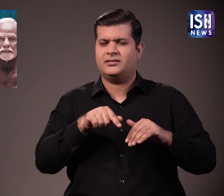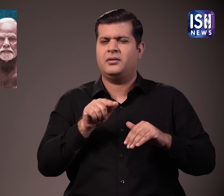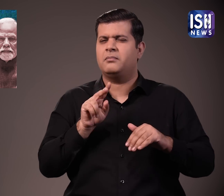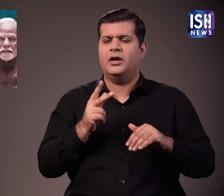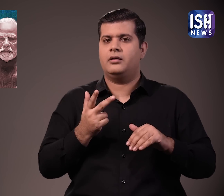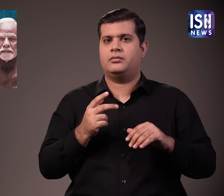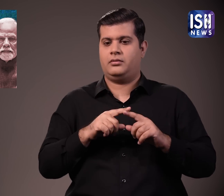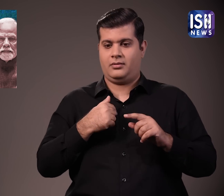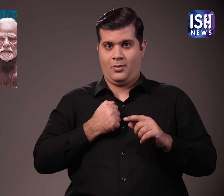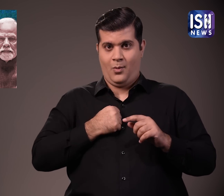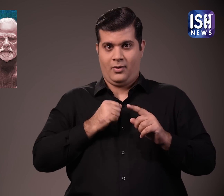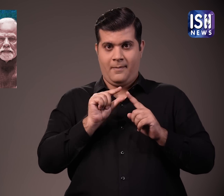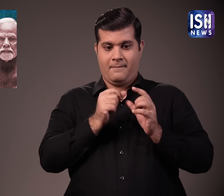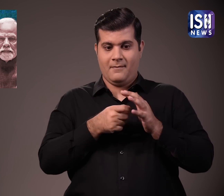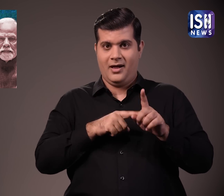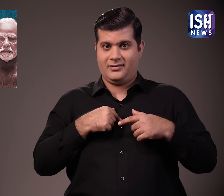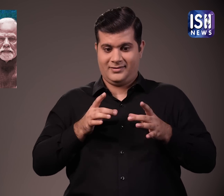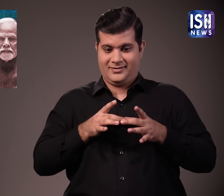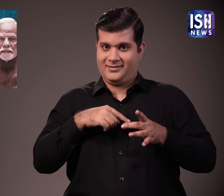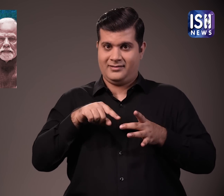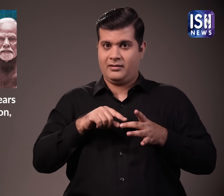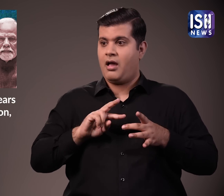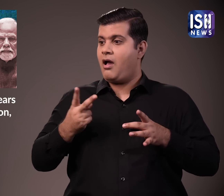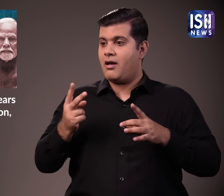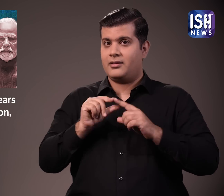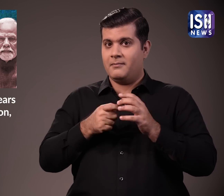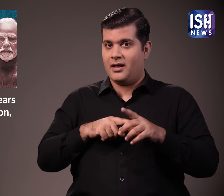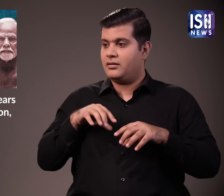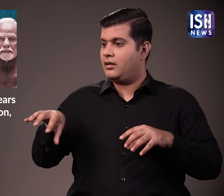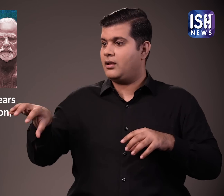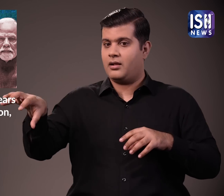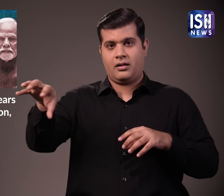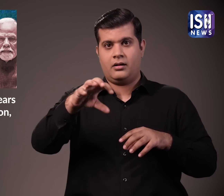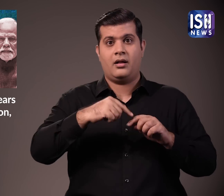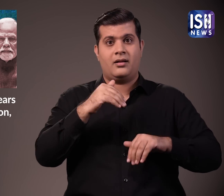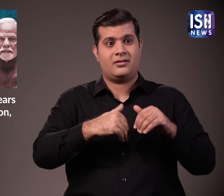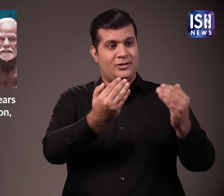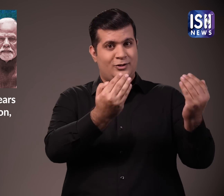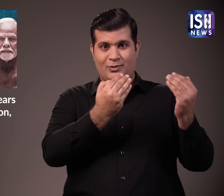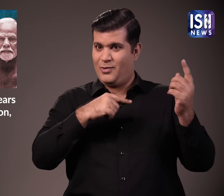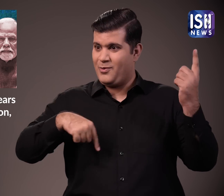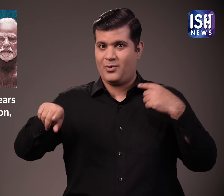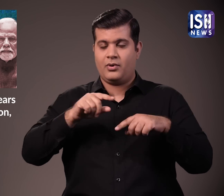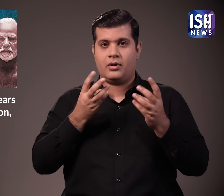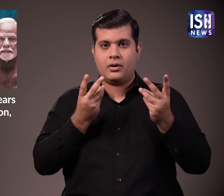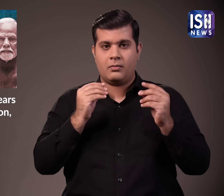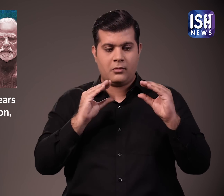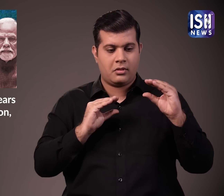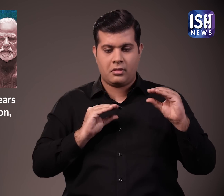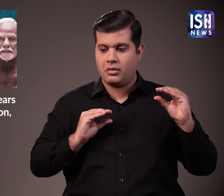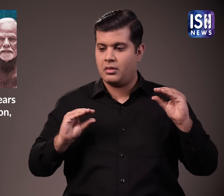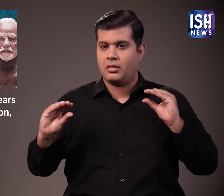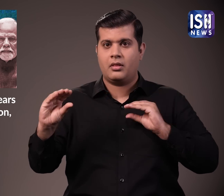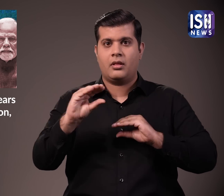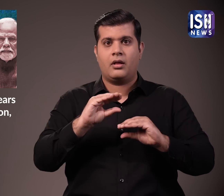Hung election is when no single political party gets a majority.